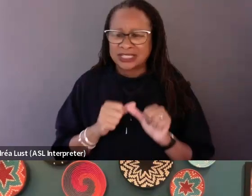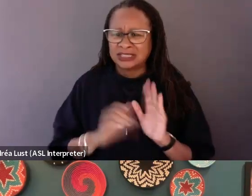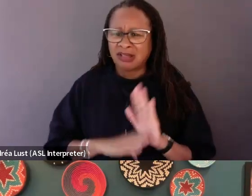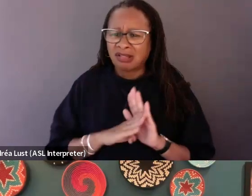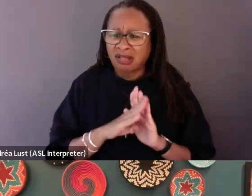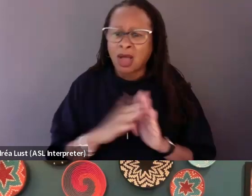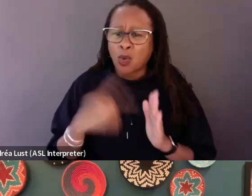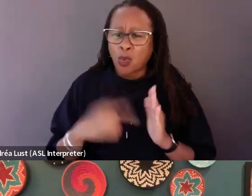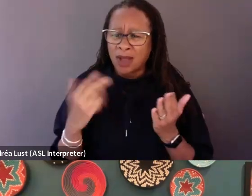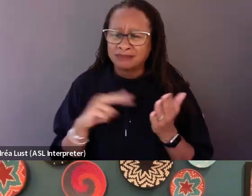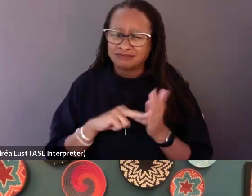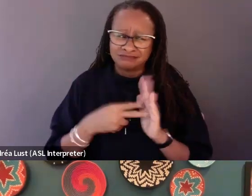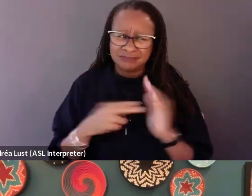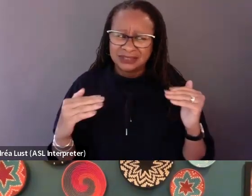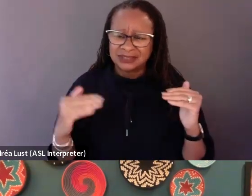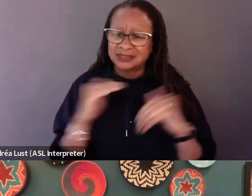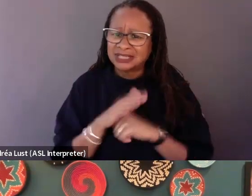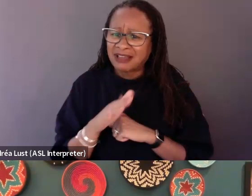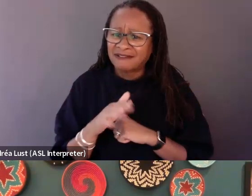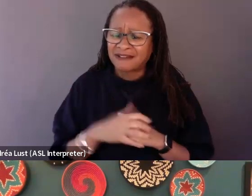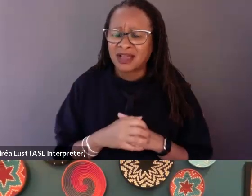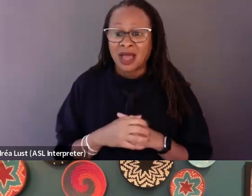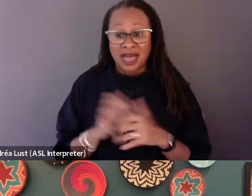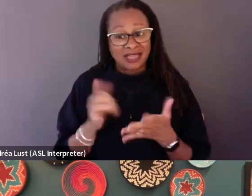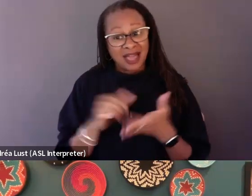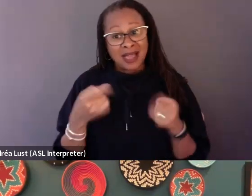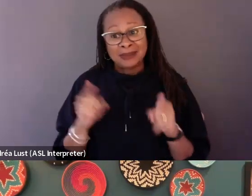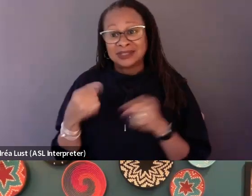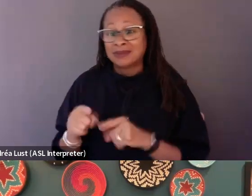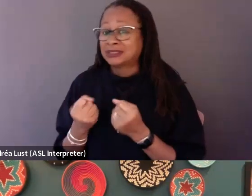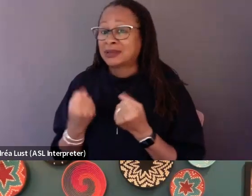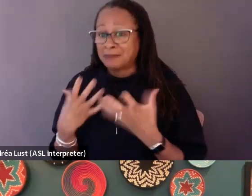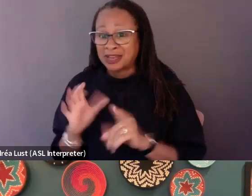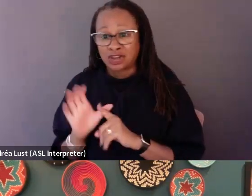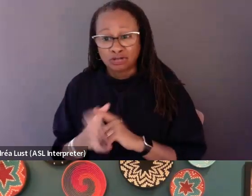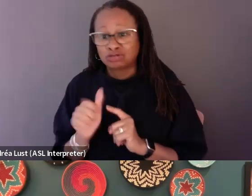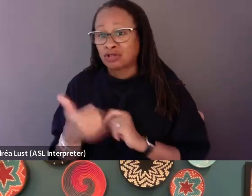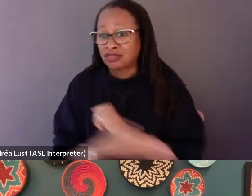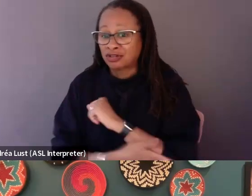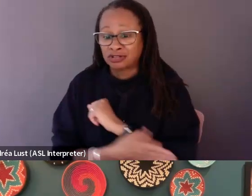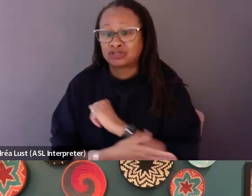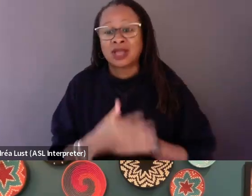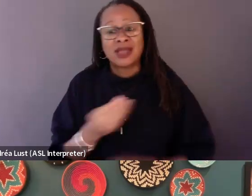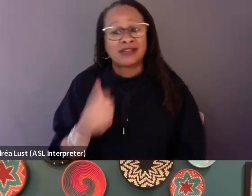These are questions that I think transcend cultures and you know, countries and race and all of those things.